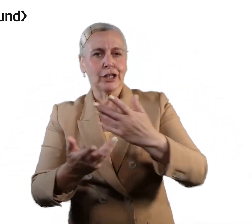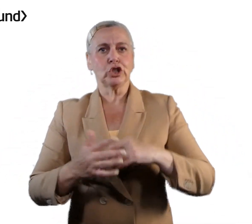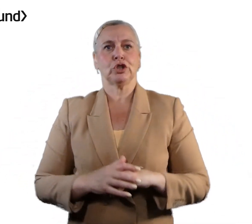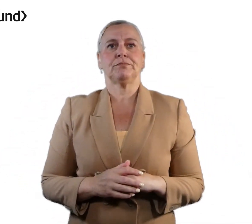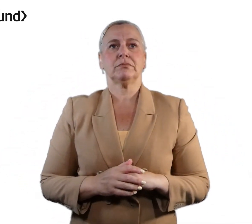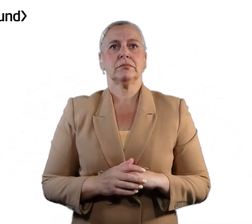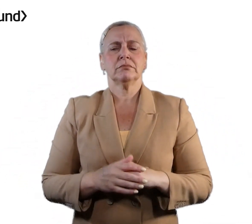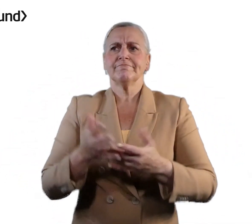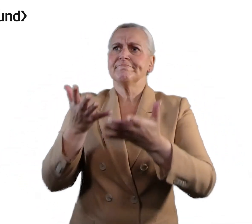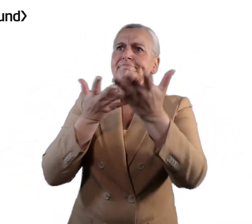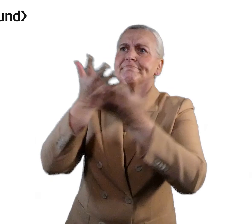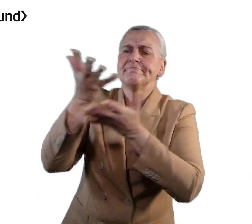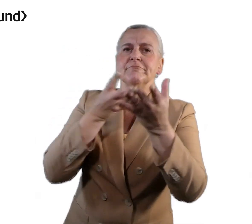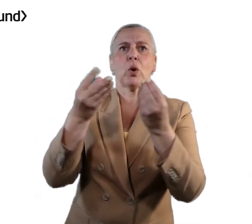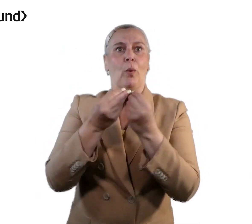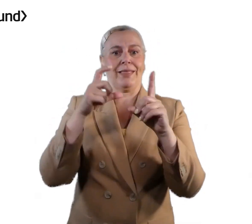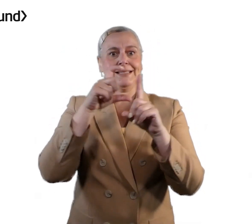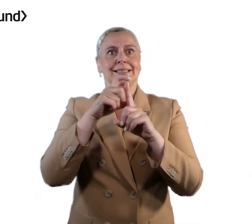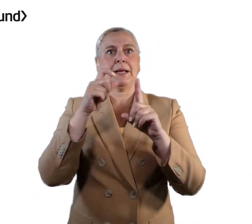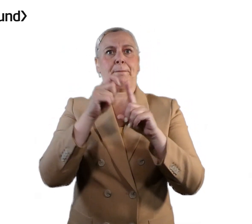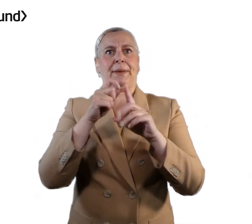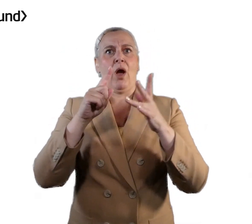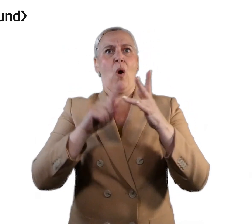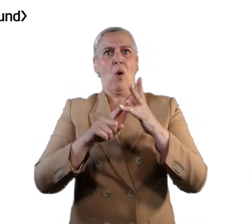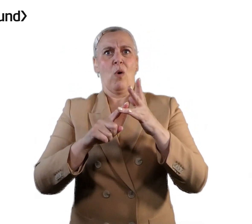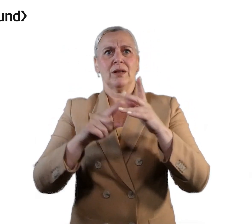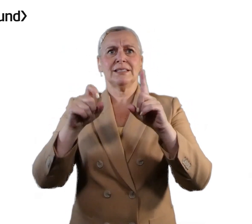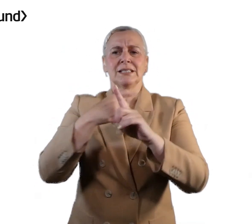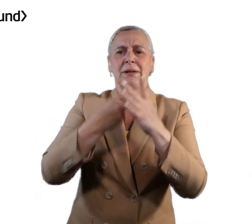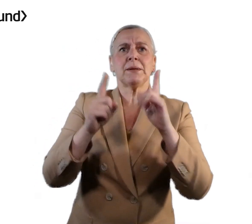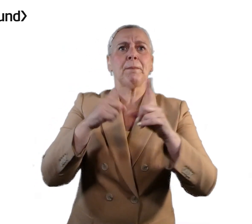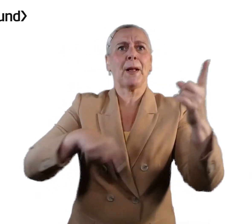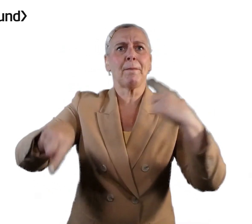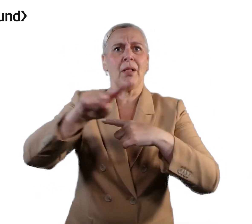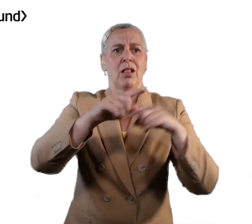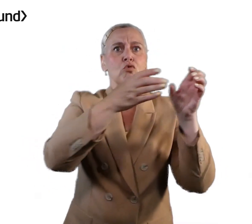This could involve discussing with DPOs and Disabled people which bodies